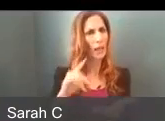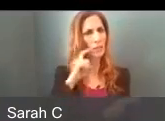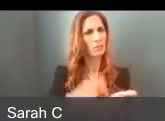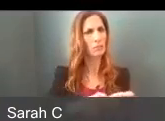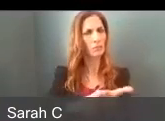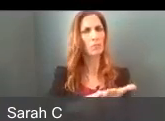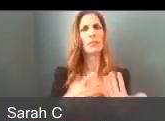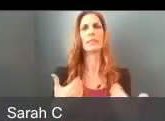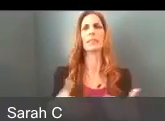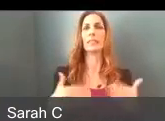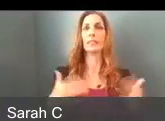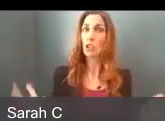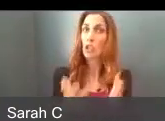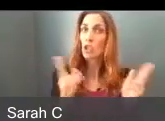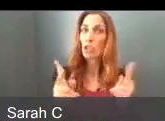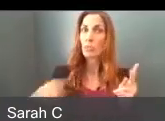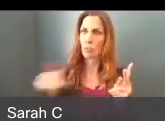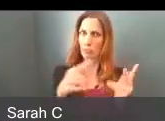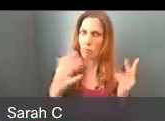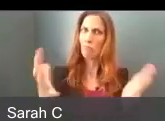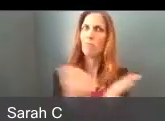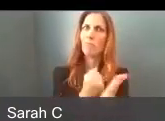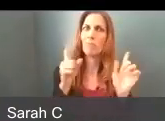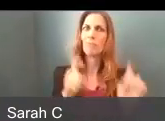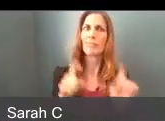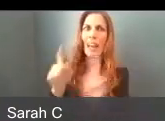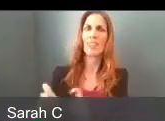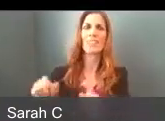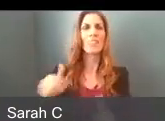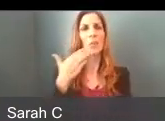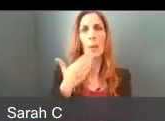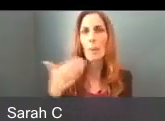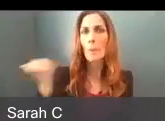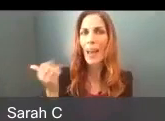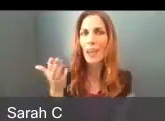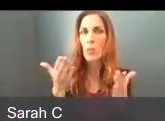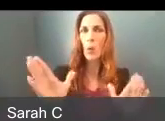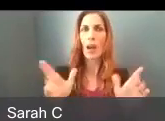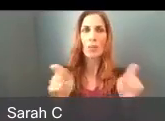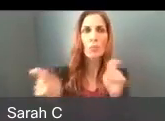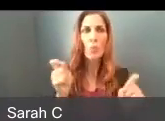people to be tested. This is our best way to keep a handle of what's going on in the County